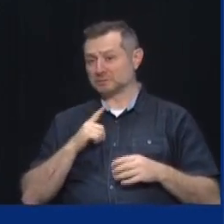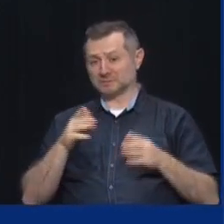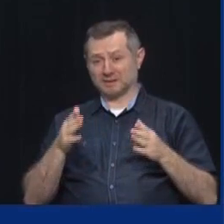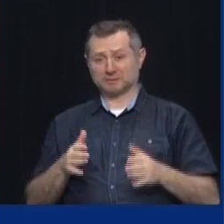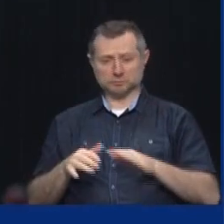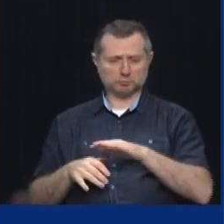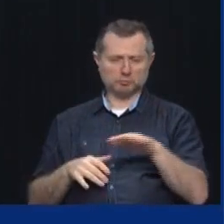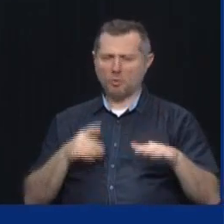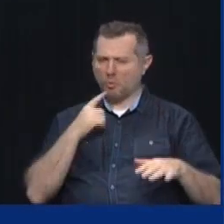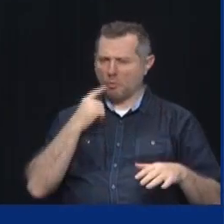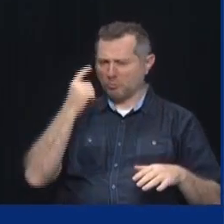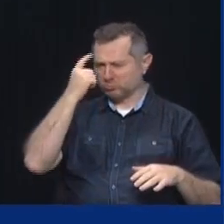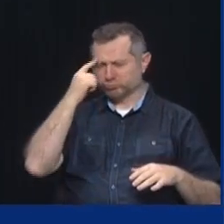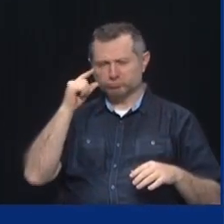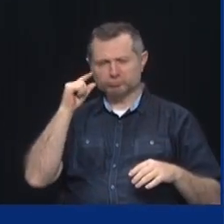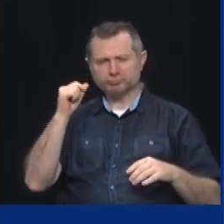SOLIDIFY THAT WHICH IS STRONG.